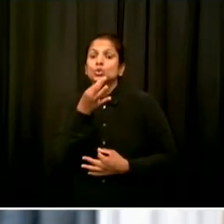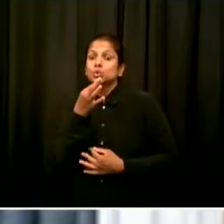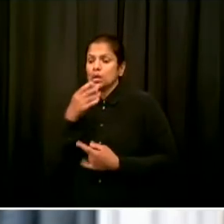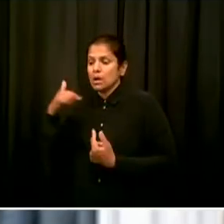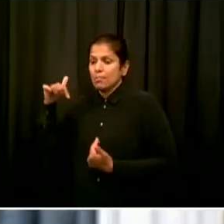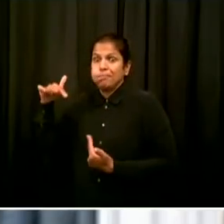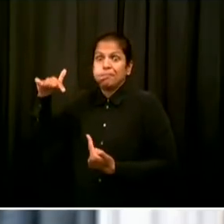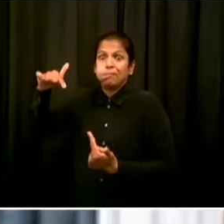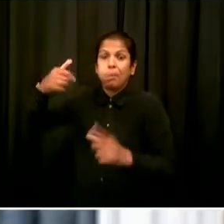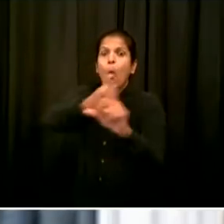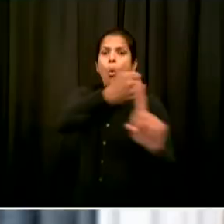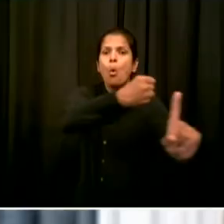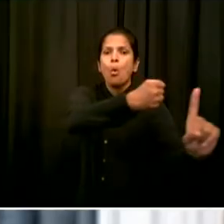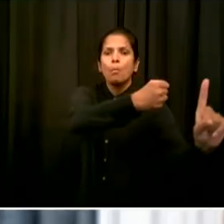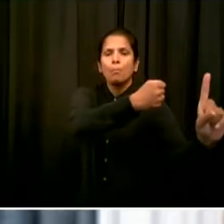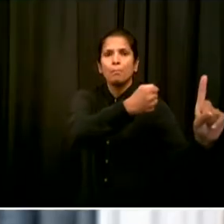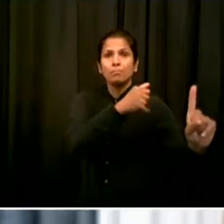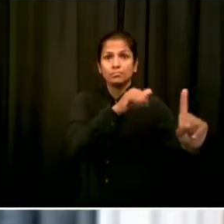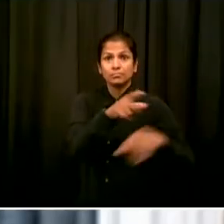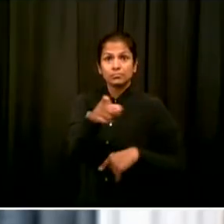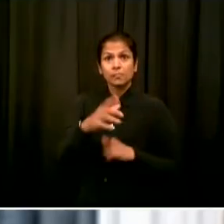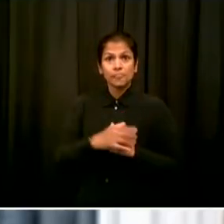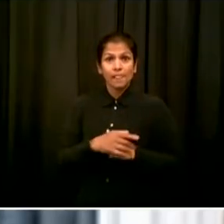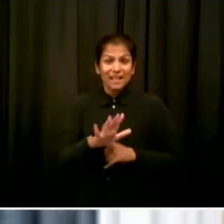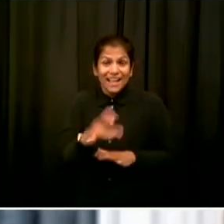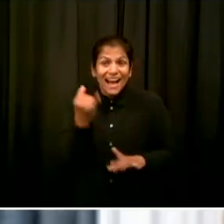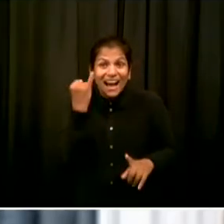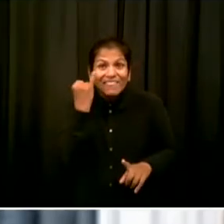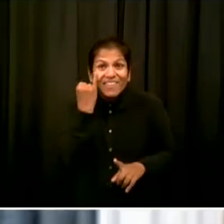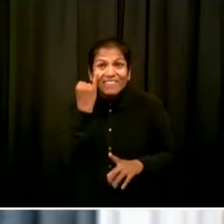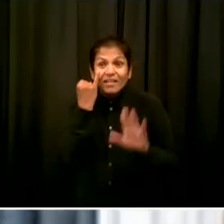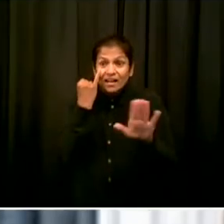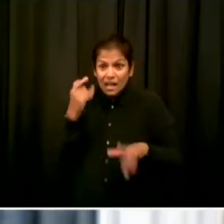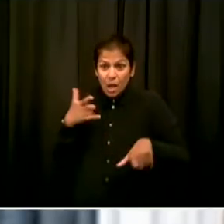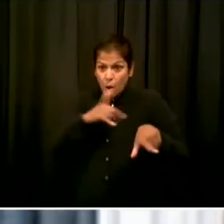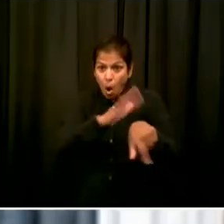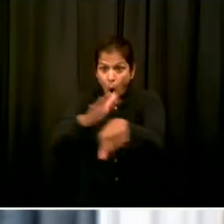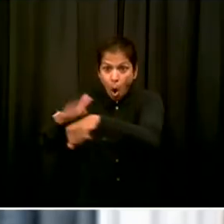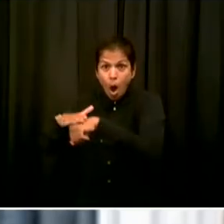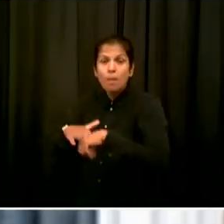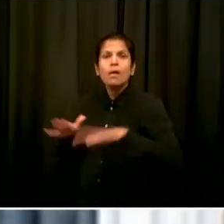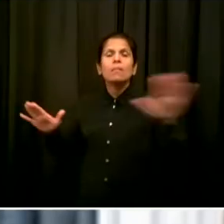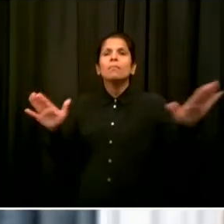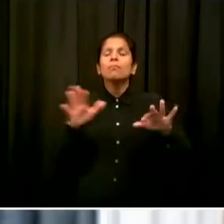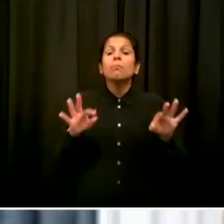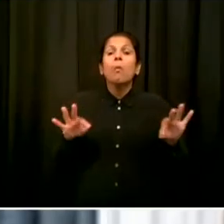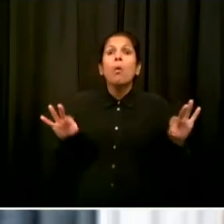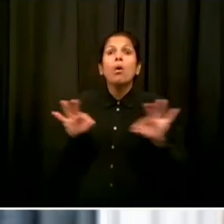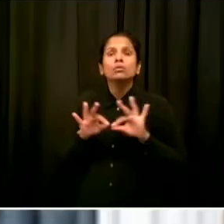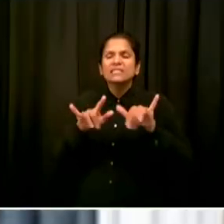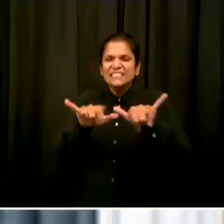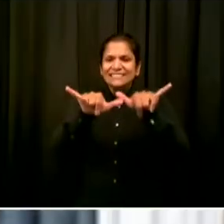SOON. YOU NEED TO GO TO YOUR SAFE PLCAE IMMEDIATELY. SEEK COVER INDOORS IN A LOW